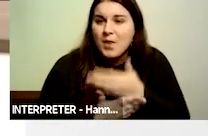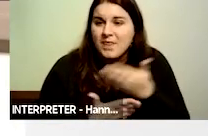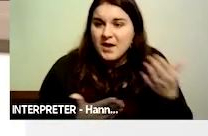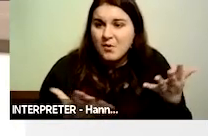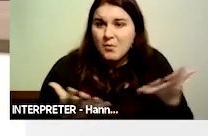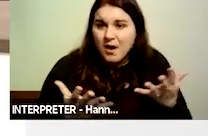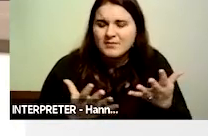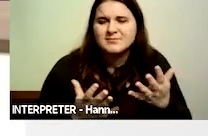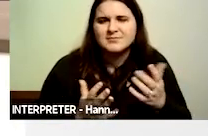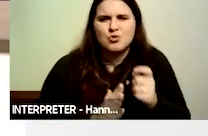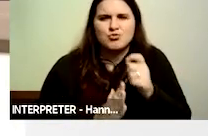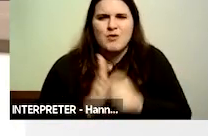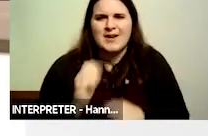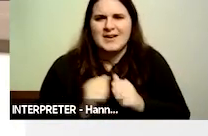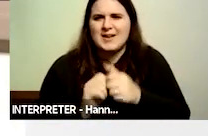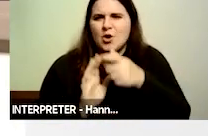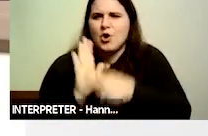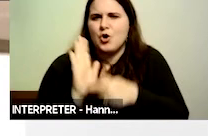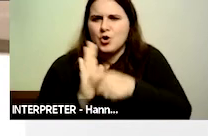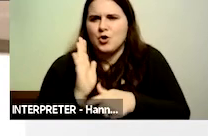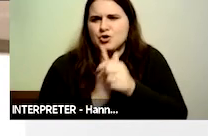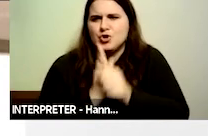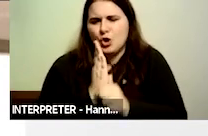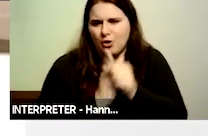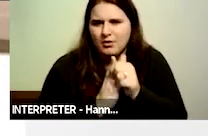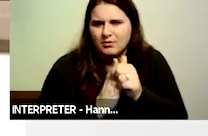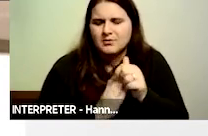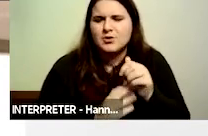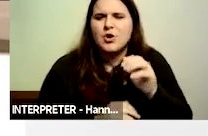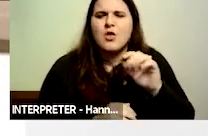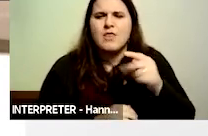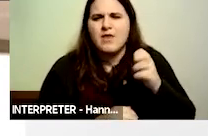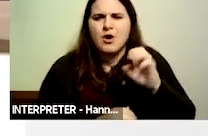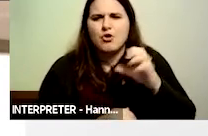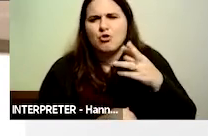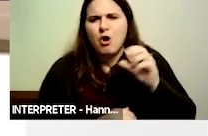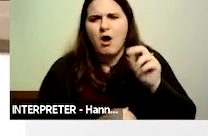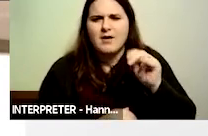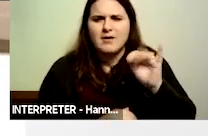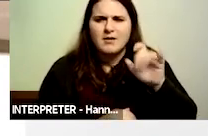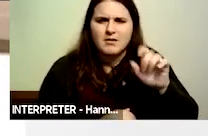Higher Education, which for us. It's like being in the New York Times or something like that. So that was really, really exciting. We were one at farm.